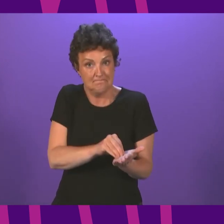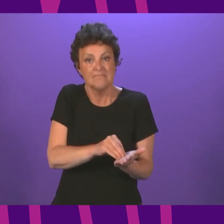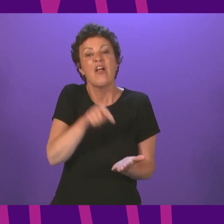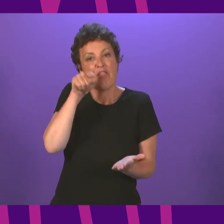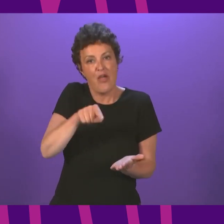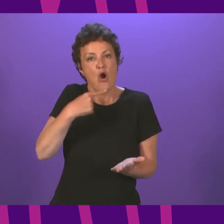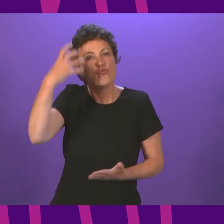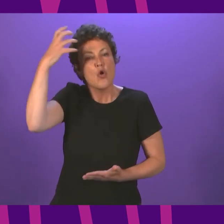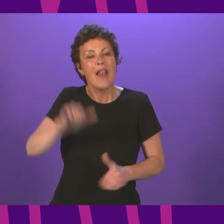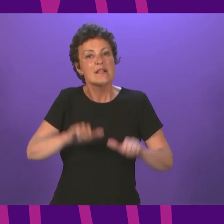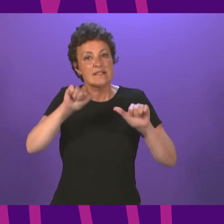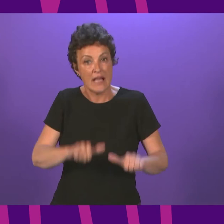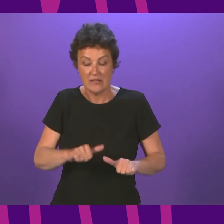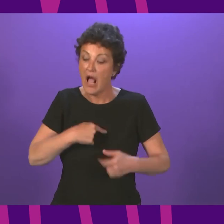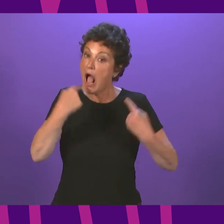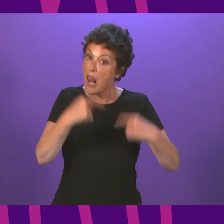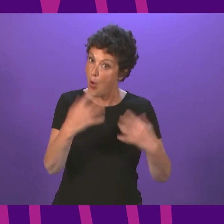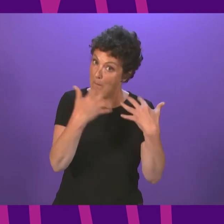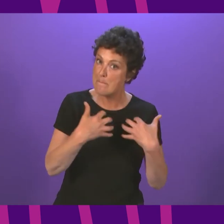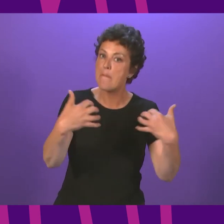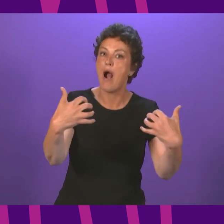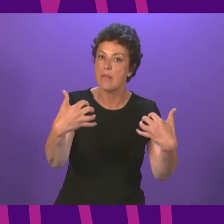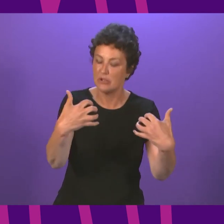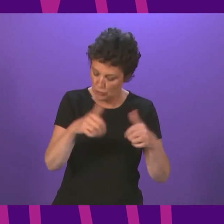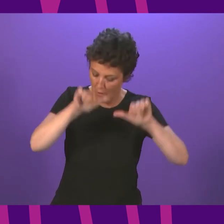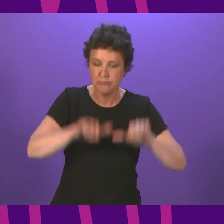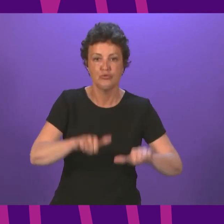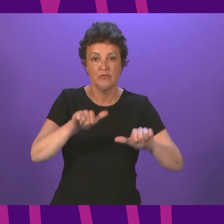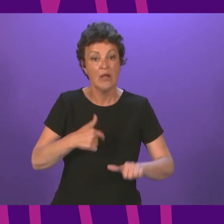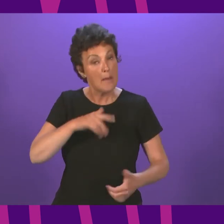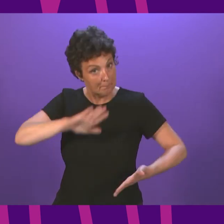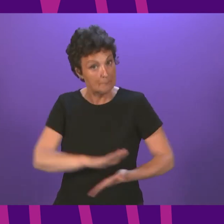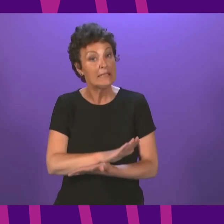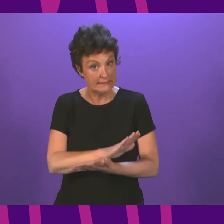summer and after the end of September? I would certainly have hoped that the First Minister’s announcements on Tuesday—especially